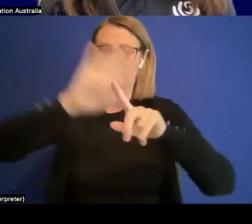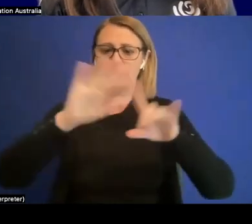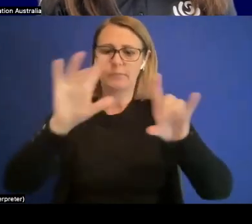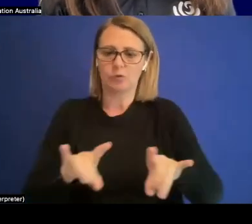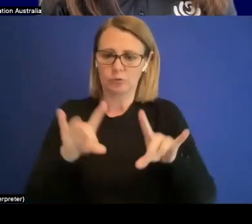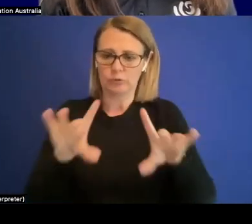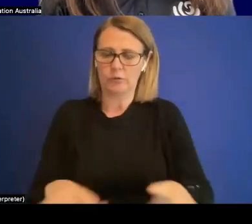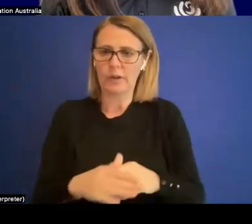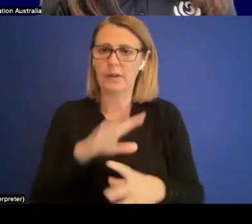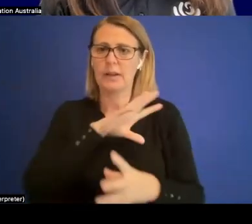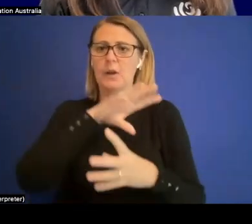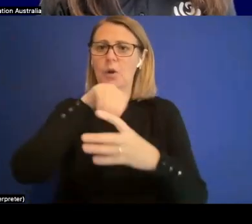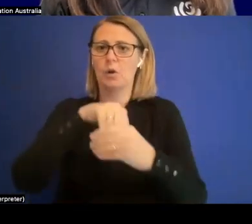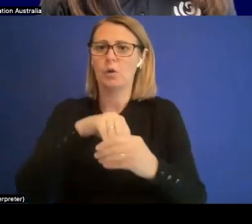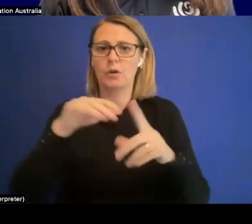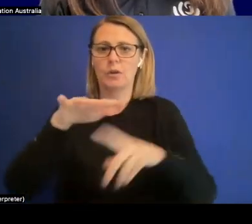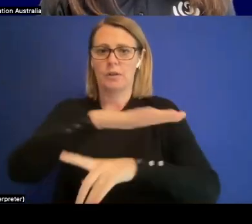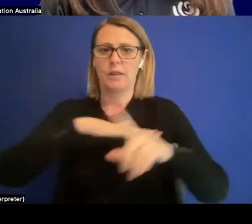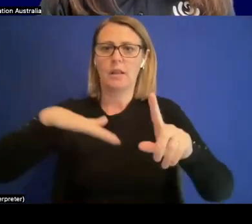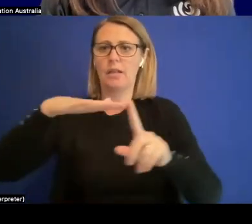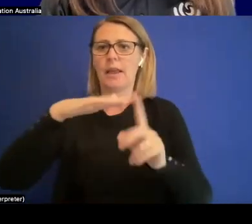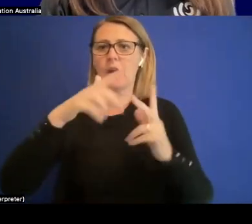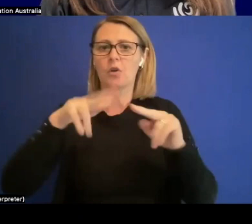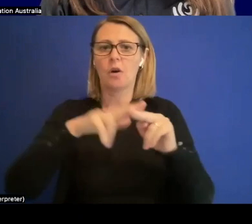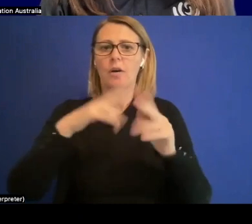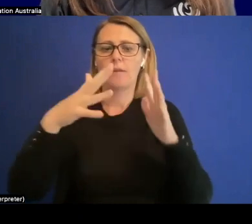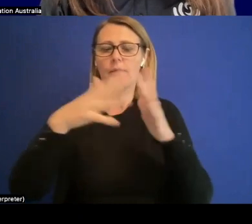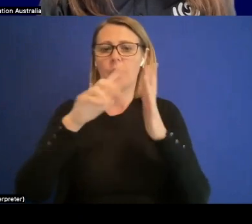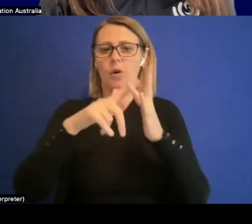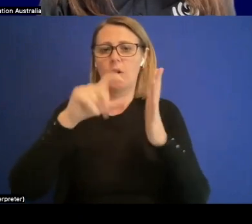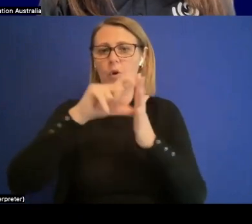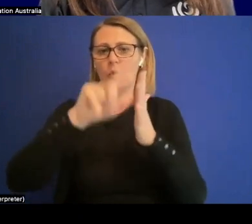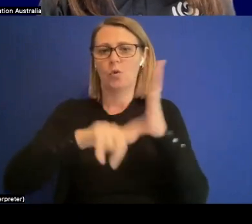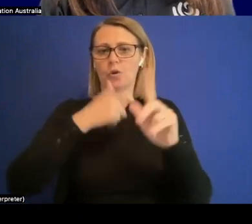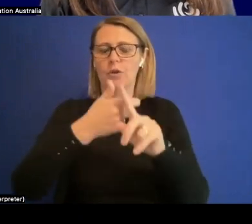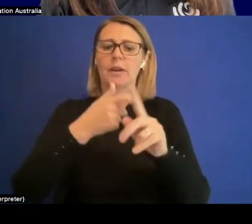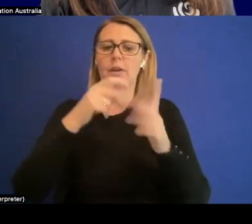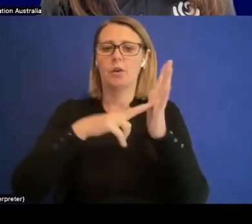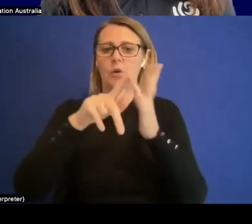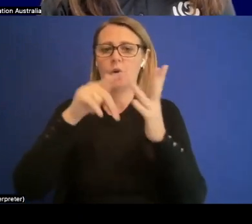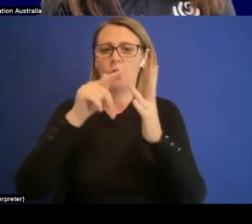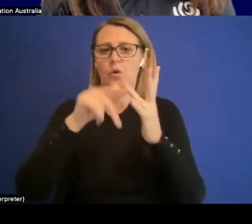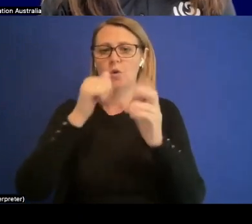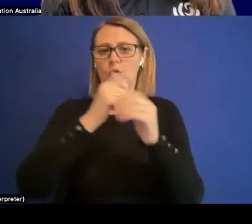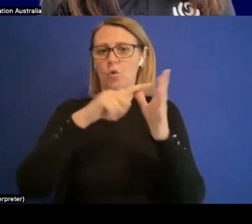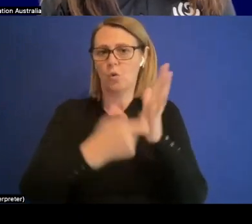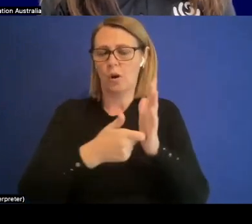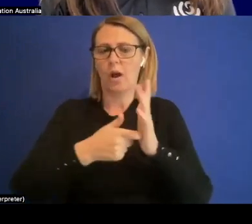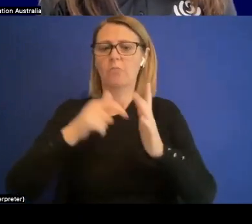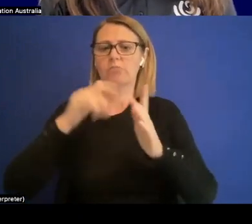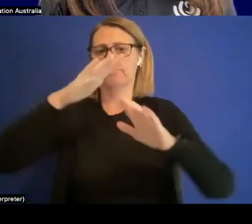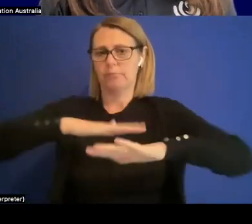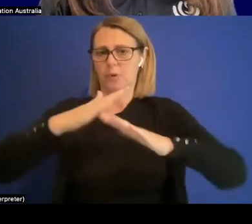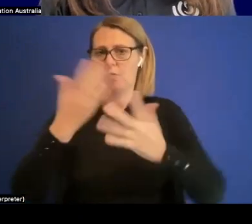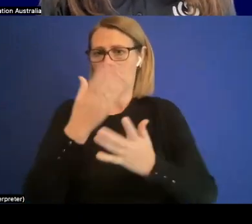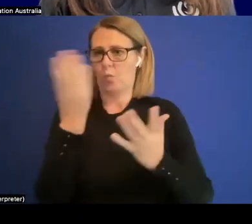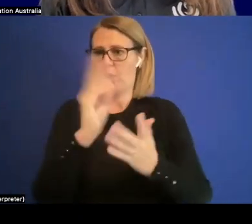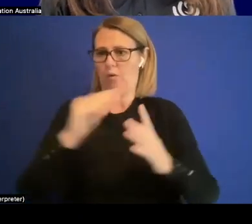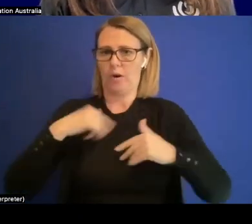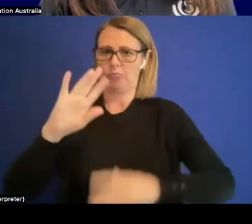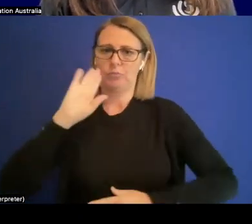including the land the Whadjuk Noongar nation from which I'm presenting today. I pay my respects